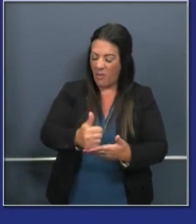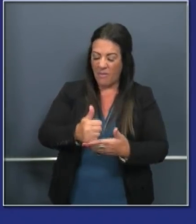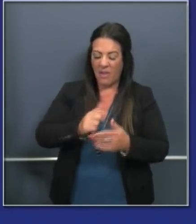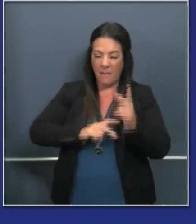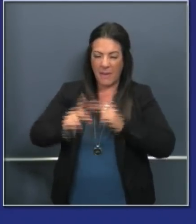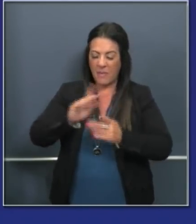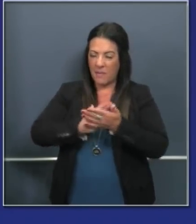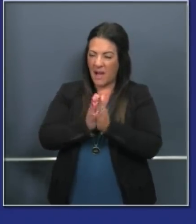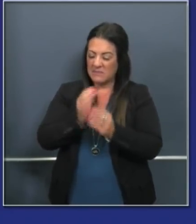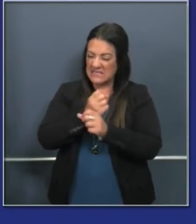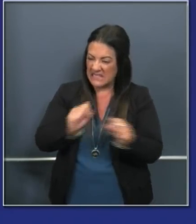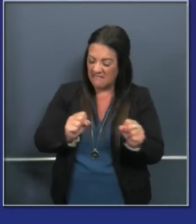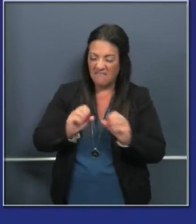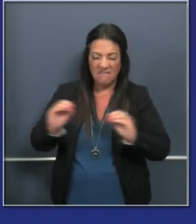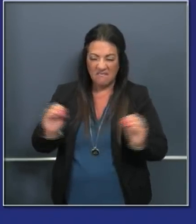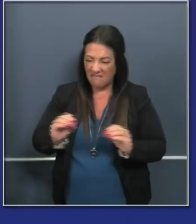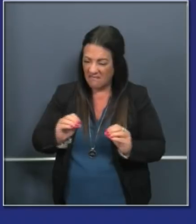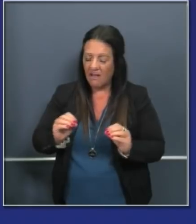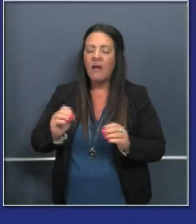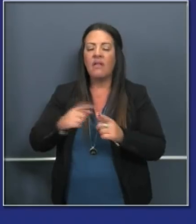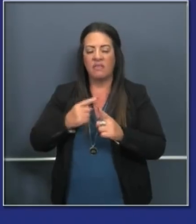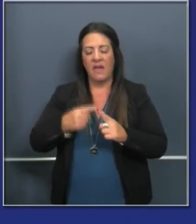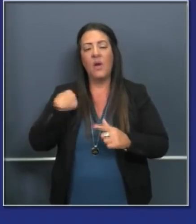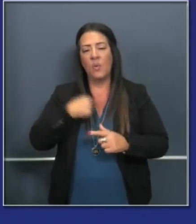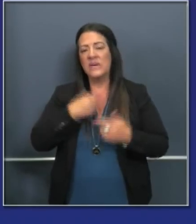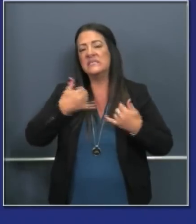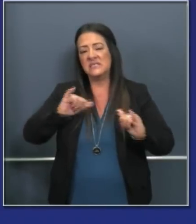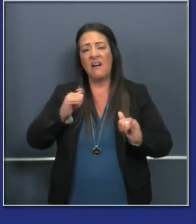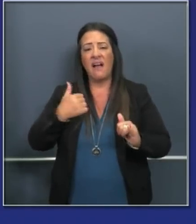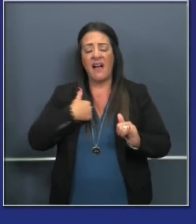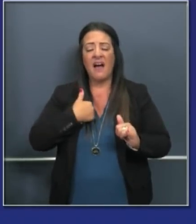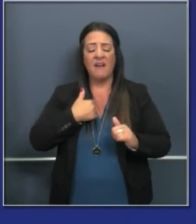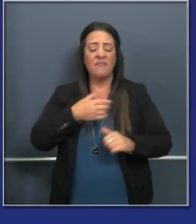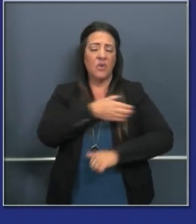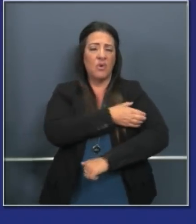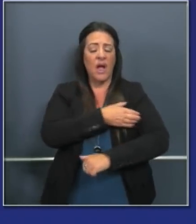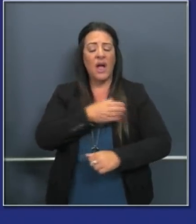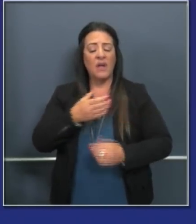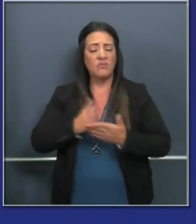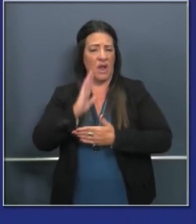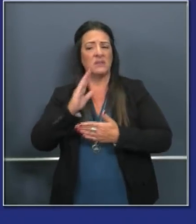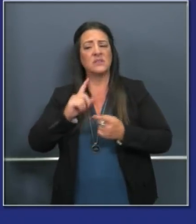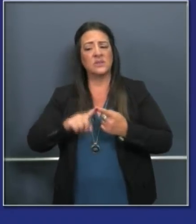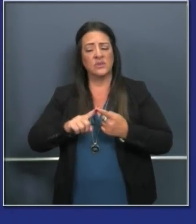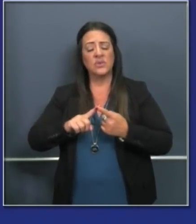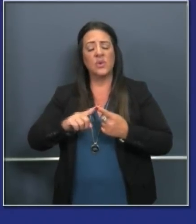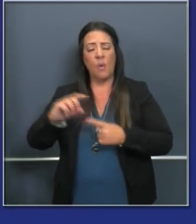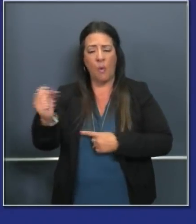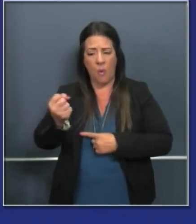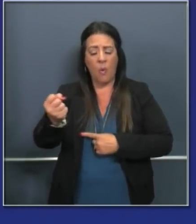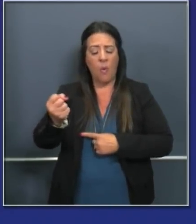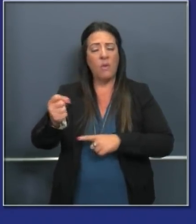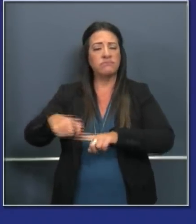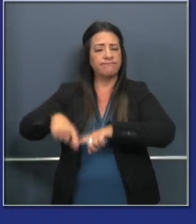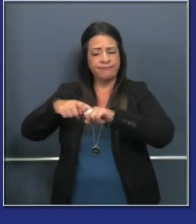EXTENT WE DO NOT SEE PROGRESS BEING MADE AND WE'RE NOT ADVANCING THE CAUSE OF PUBLIC HEALTH AND PUBLIC SAFETY. THEN